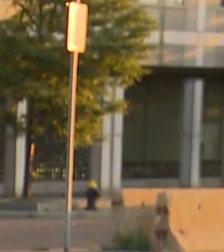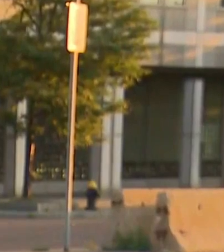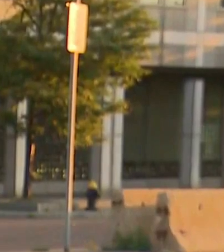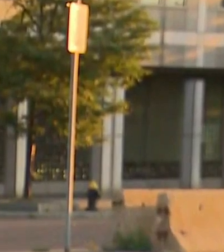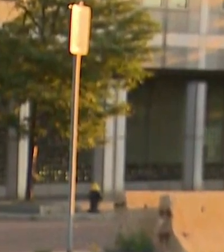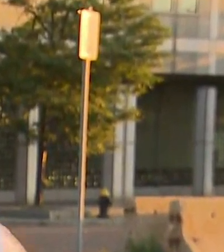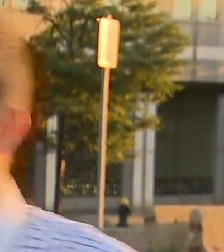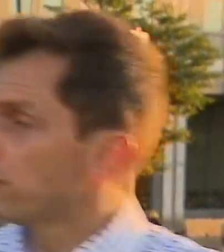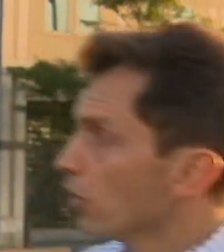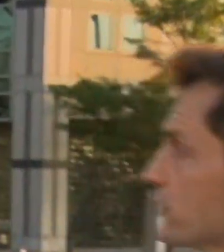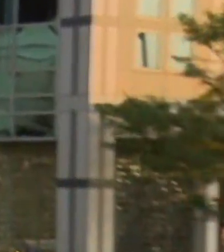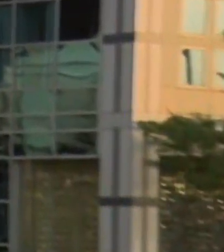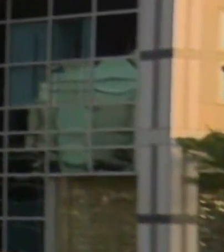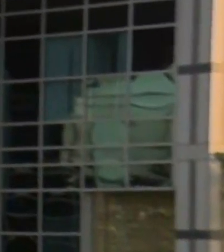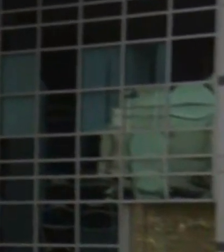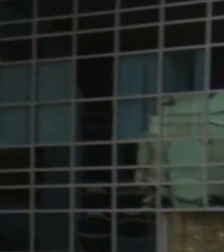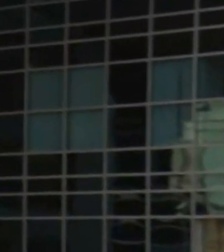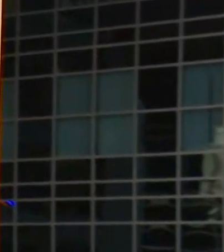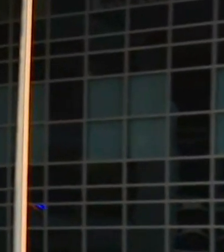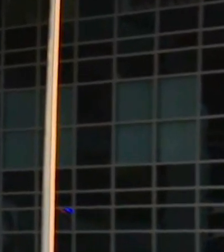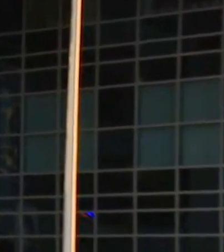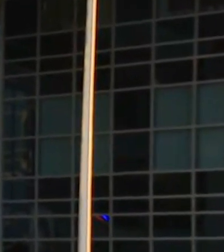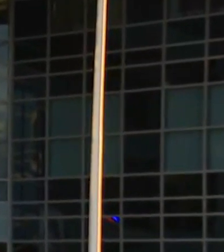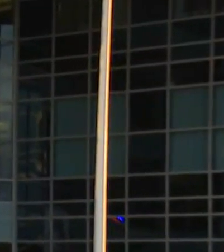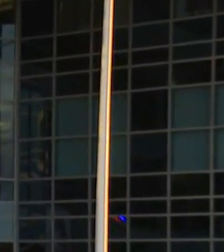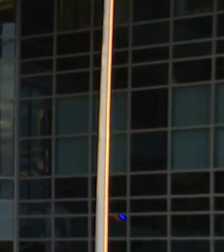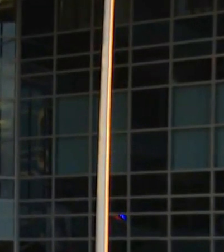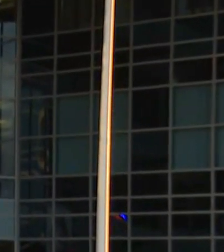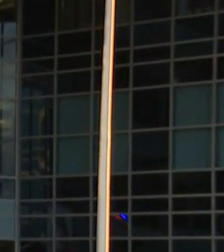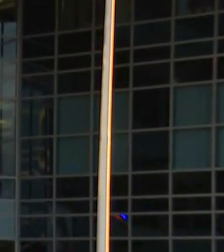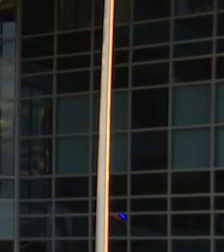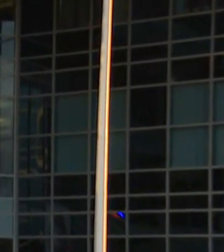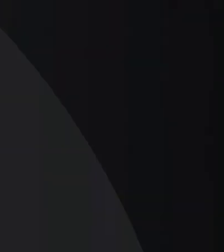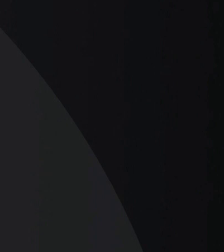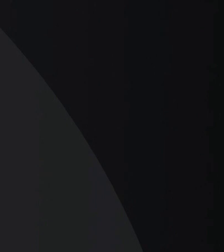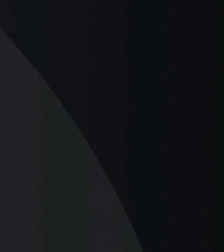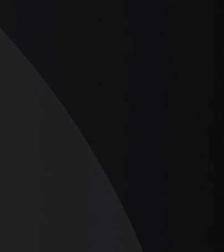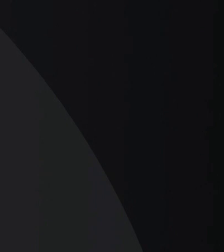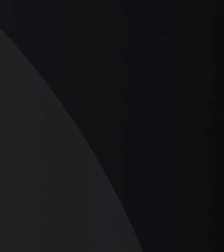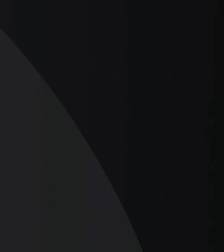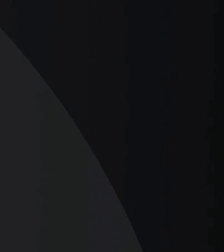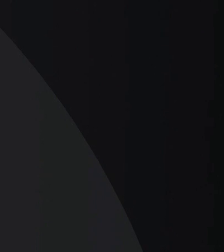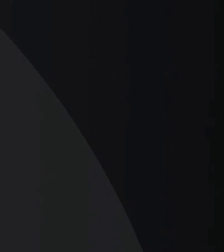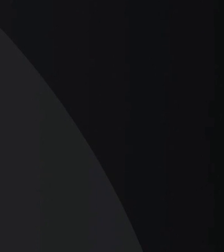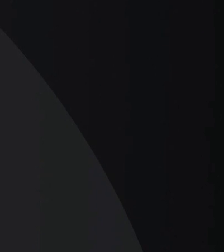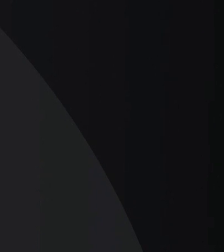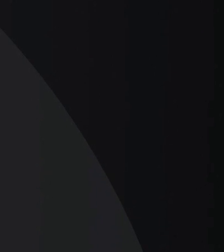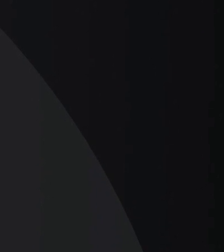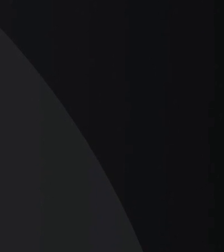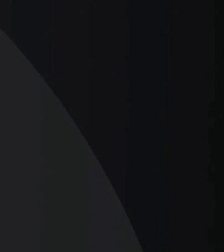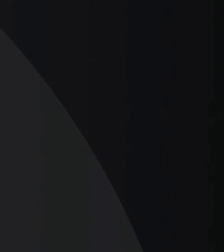IS CONNECTED TO SIMILAR BREAK-INS IN MASSACHUSETTS AND NEW HAMPSHIRE. THE NATION'S OLDEST POLICE